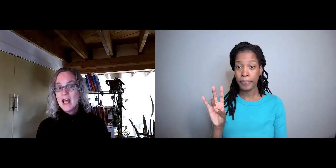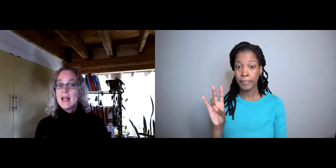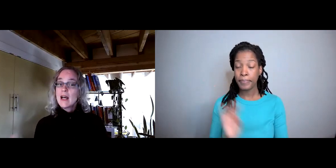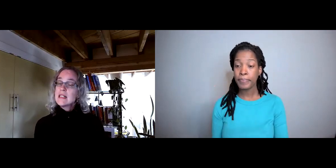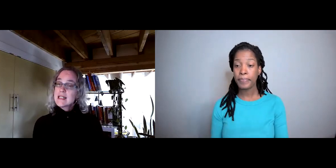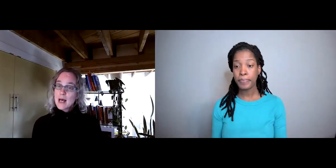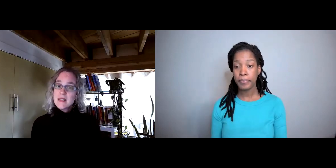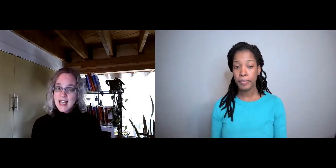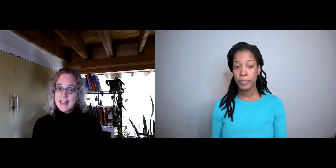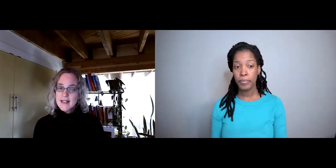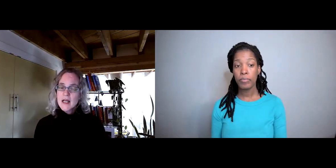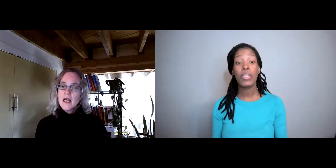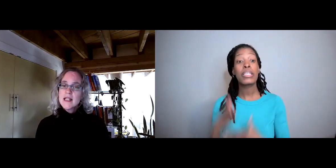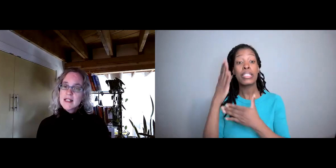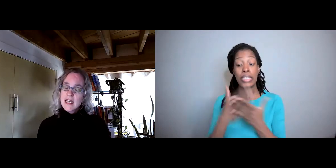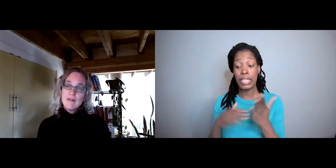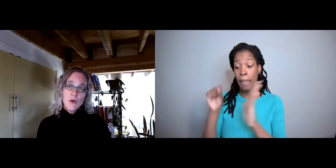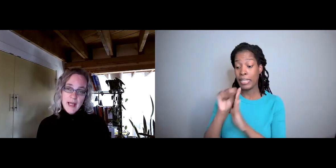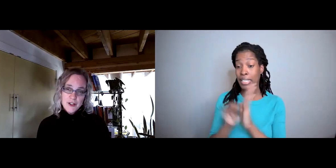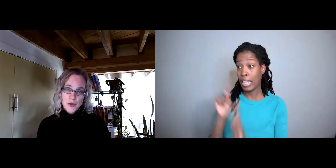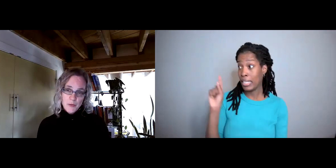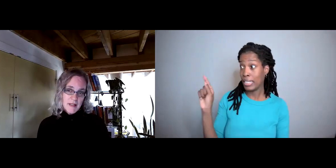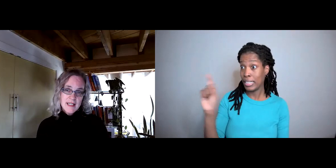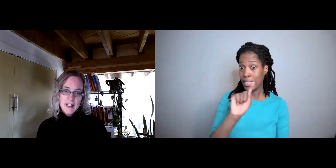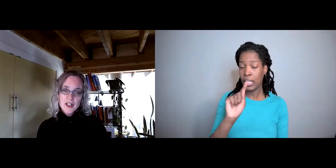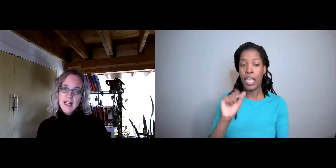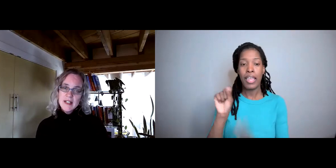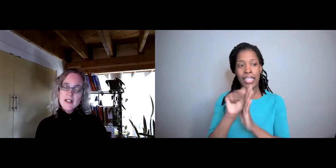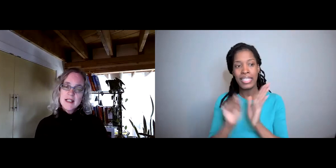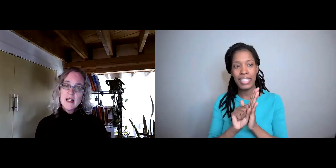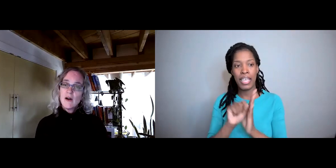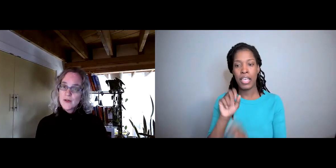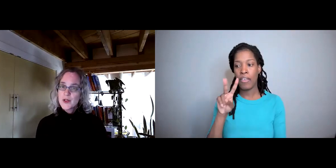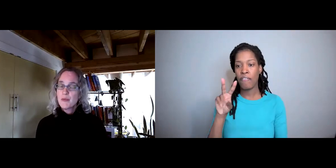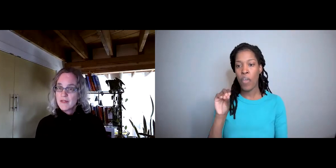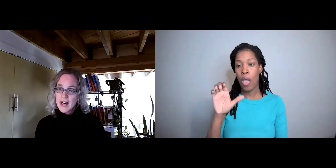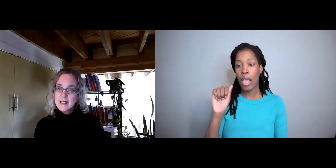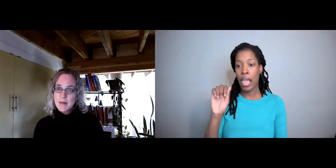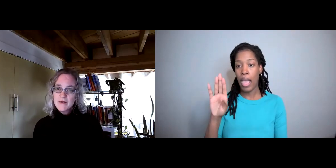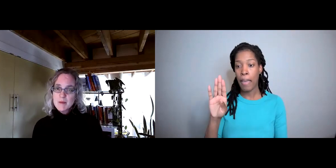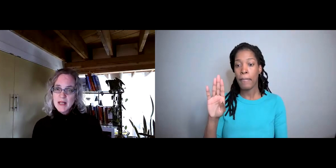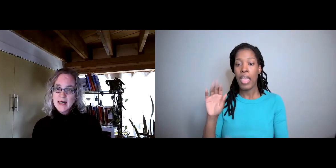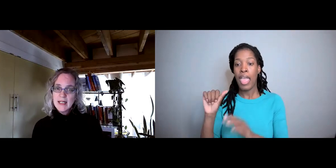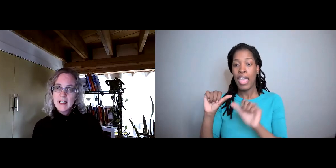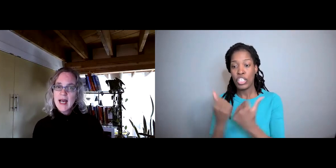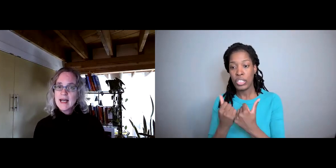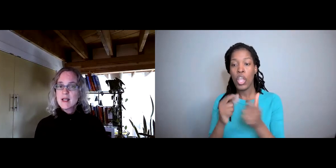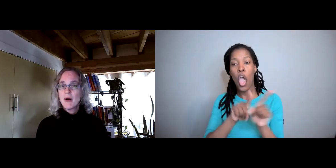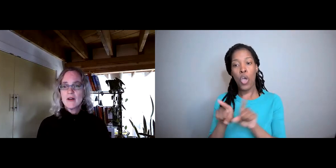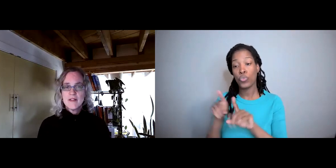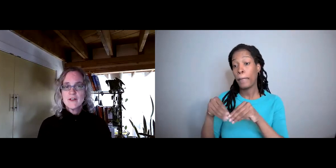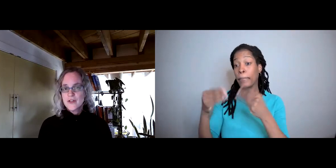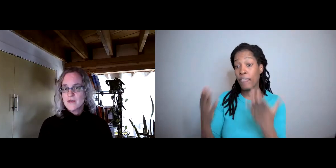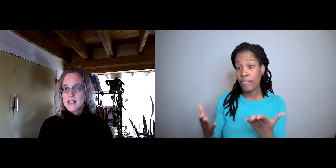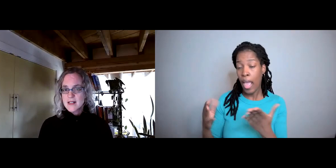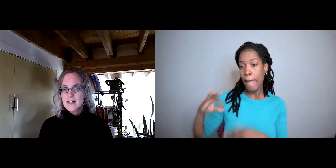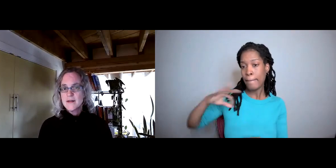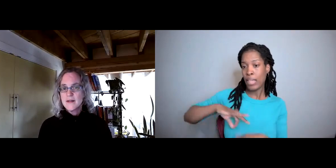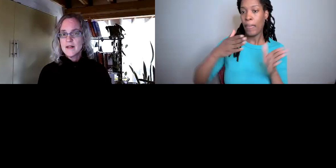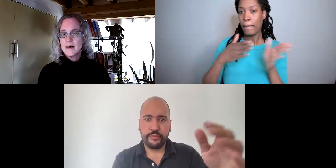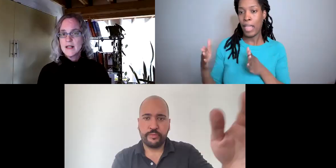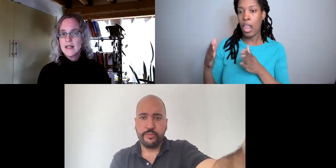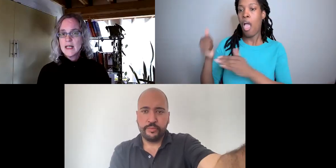Now in some States, the State vocational rehabilitation agency also provides benefits, planning as a part of their services.